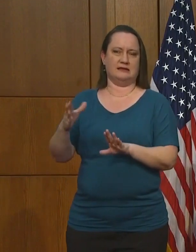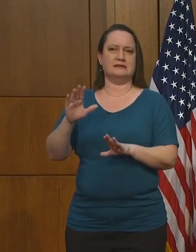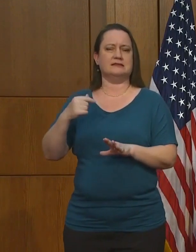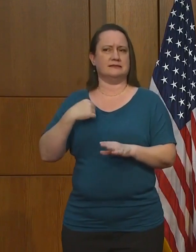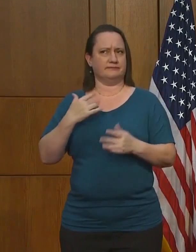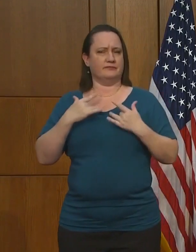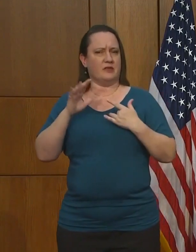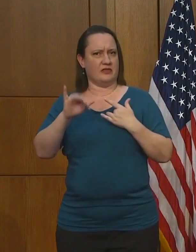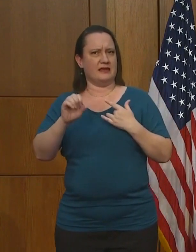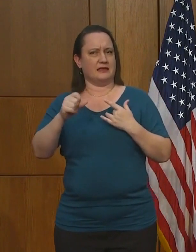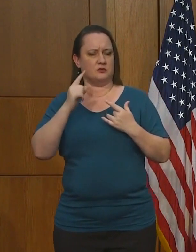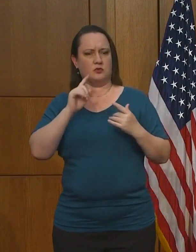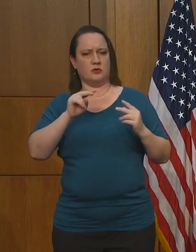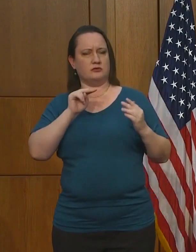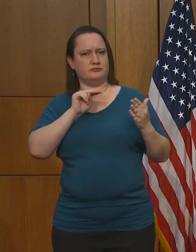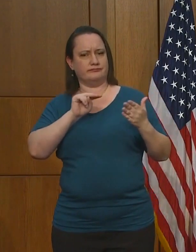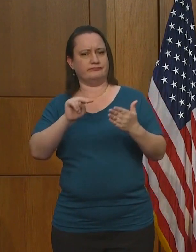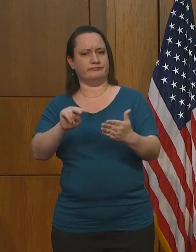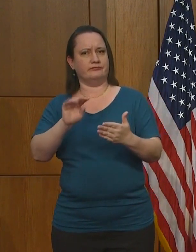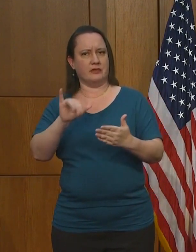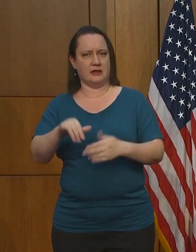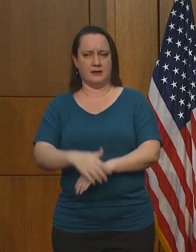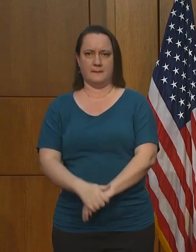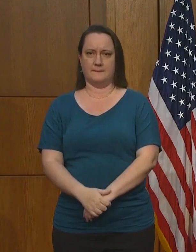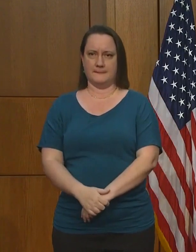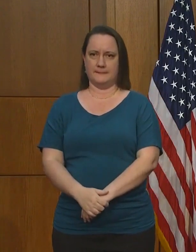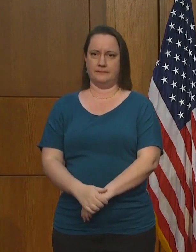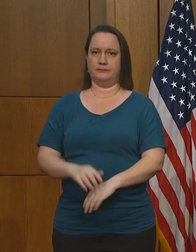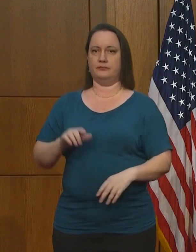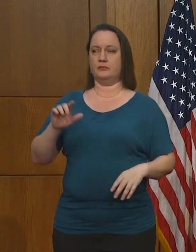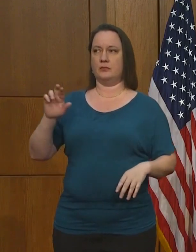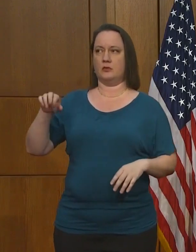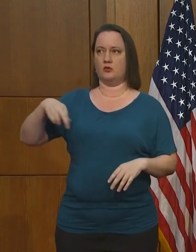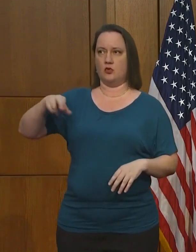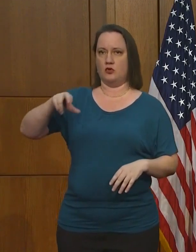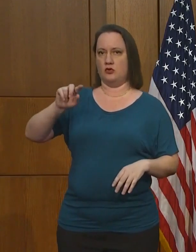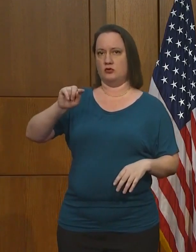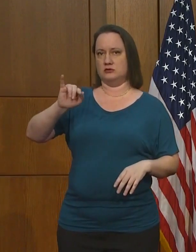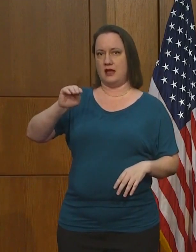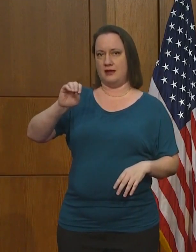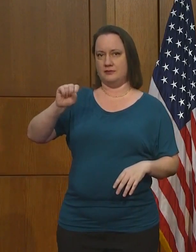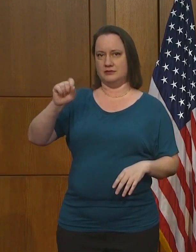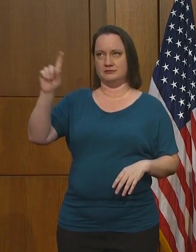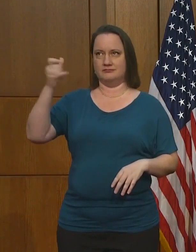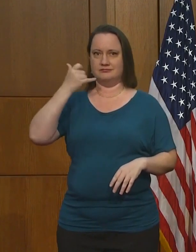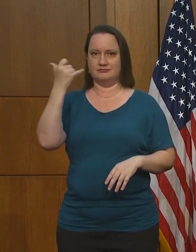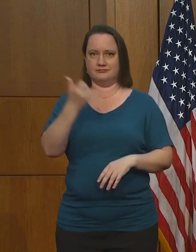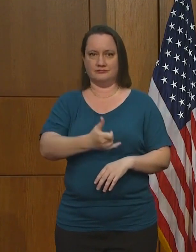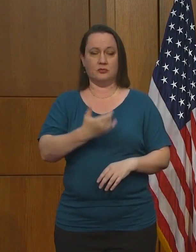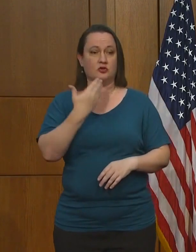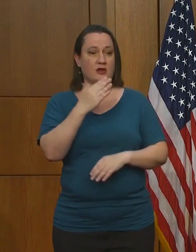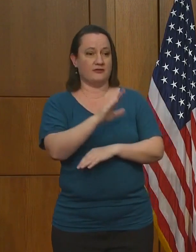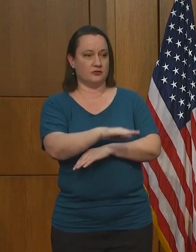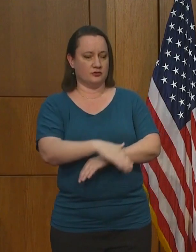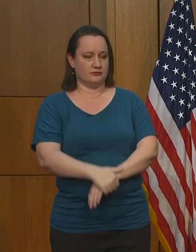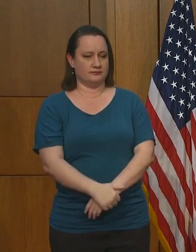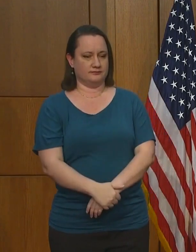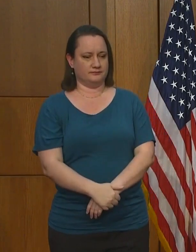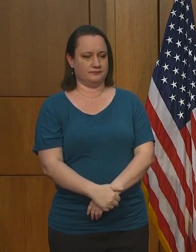THE PART. OF WHAT WILL FOLLOW AS WE MOVE FORWARD. WHEN RIGHT